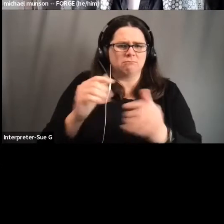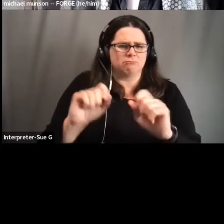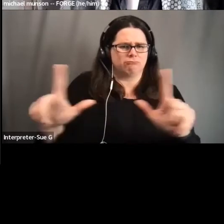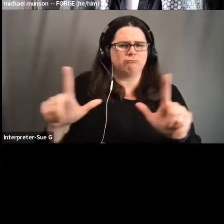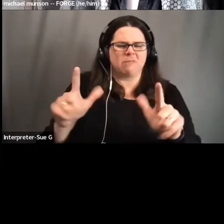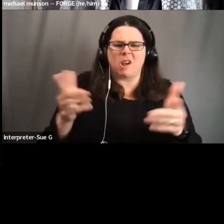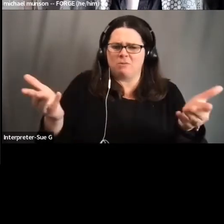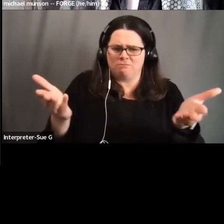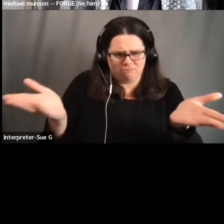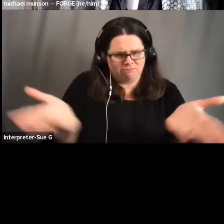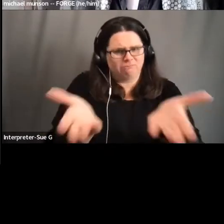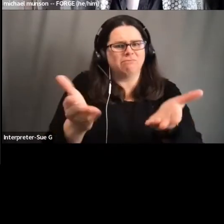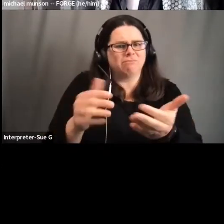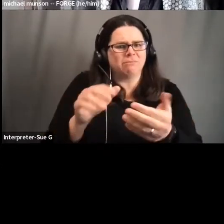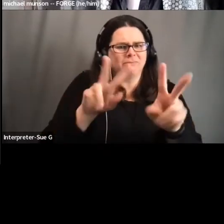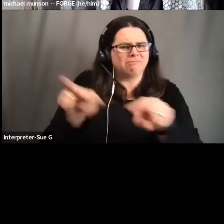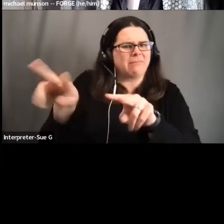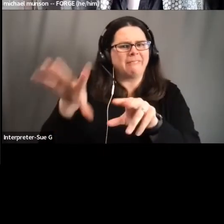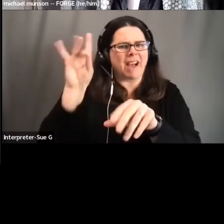and listen to her some more.